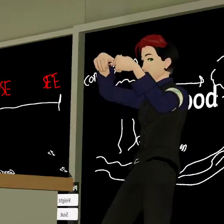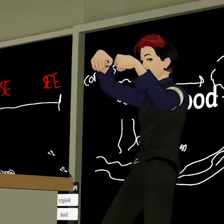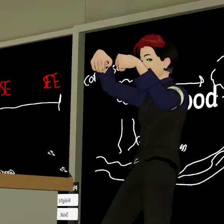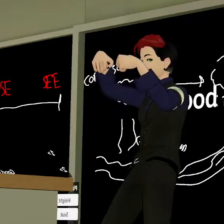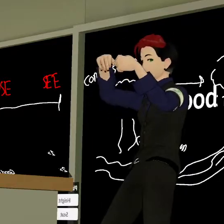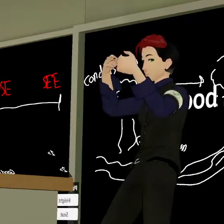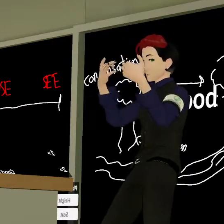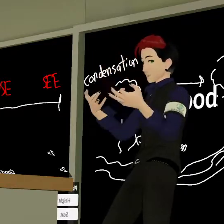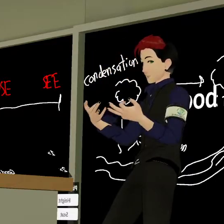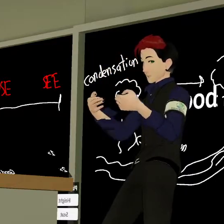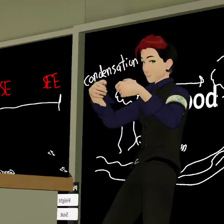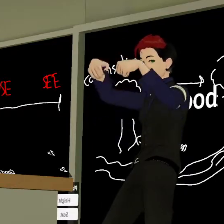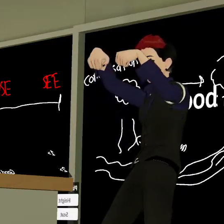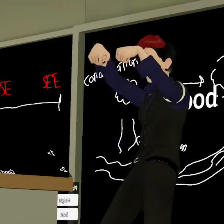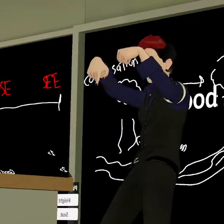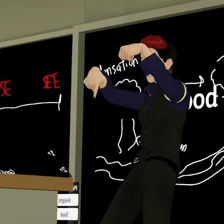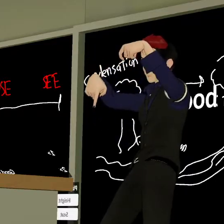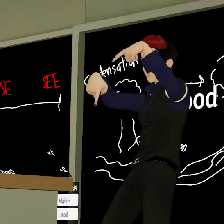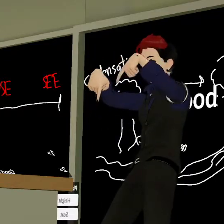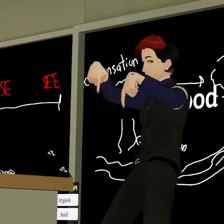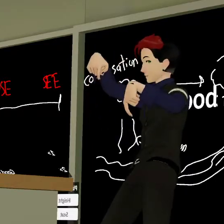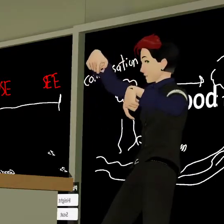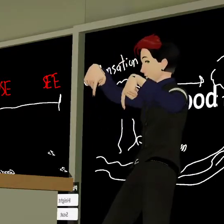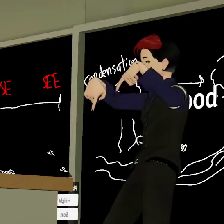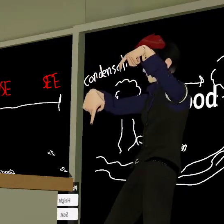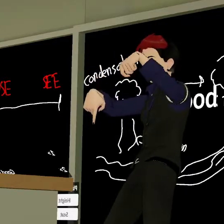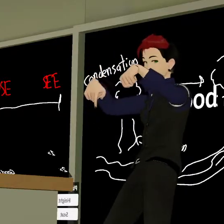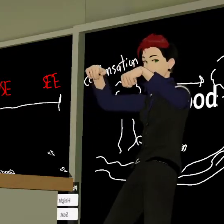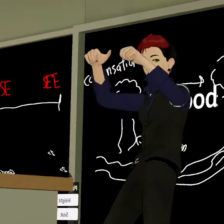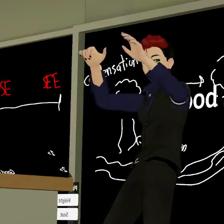and then it started getting heavy it started dropping